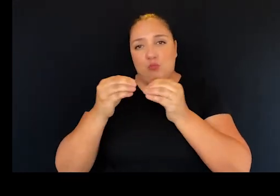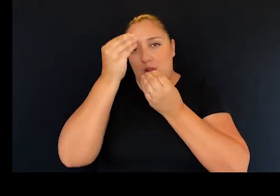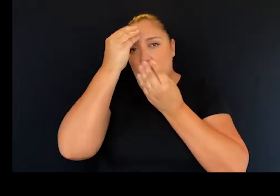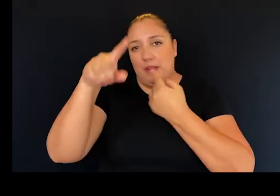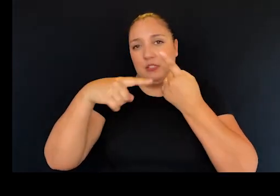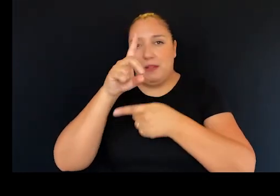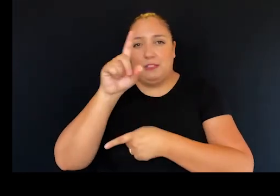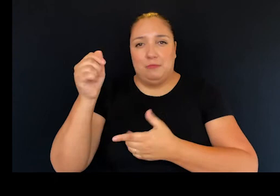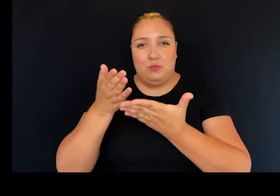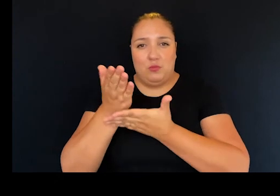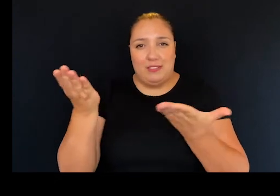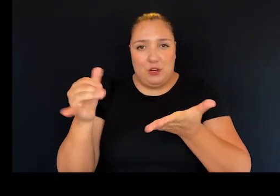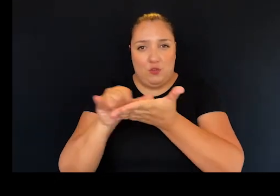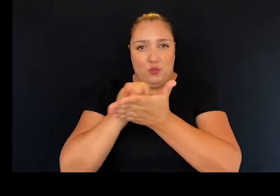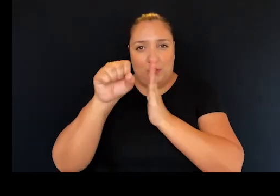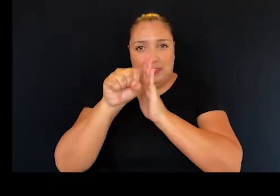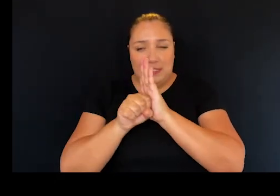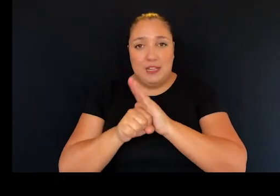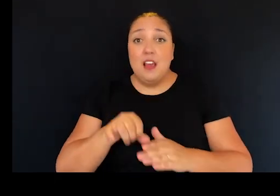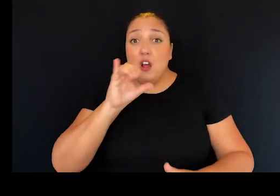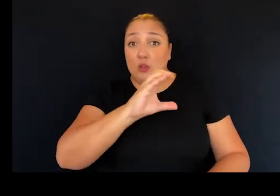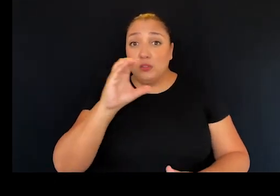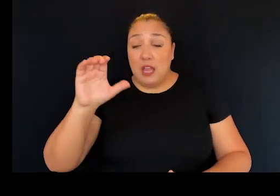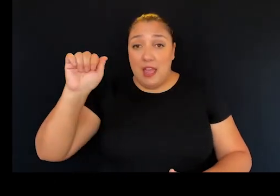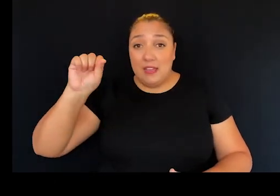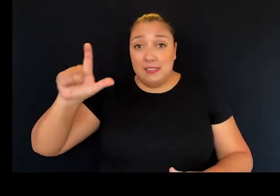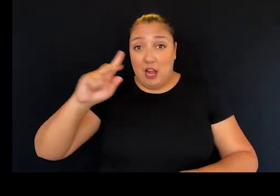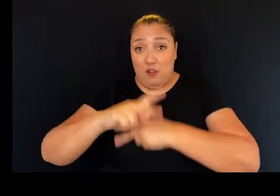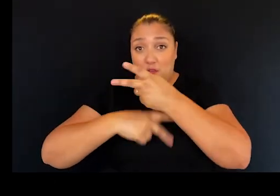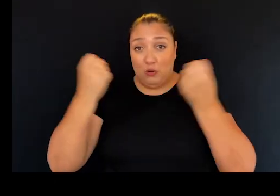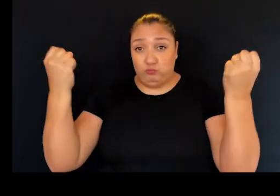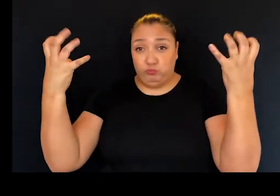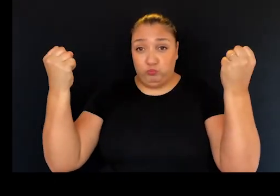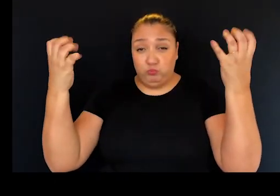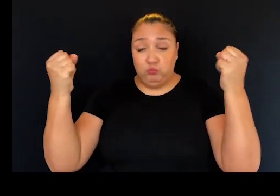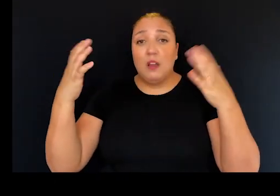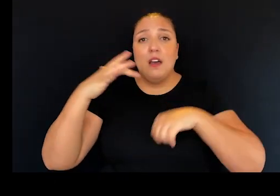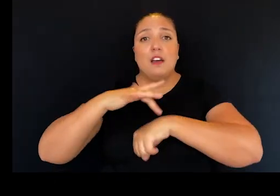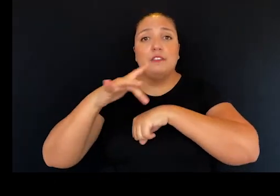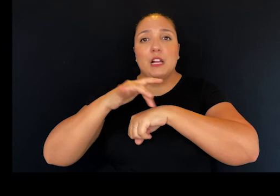The closed captioned and ASL version of this podcast is available on our YouTube channel.